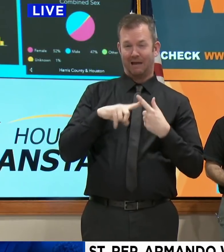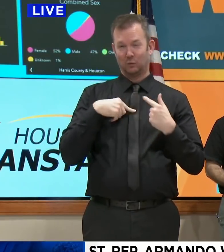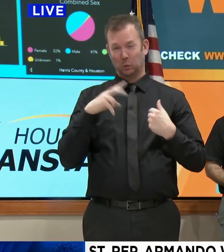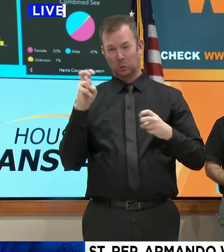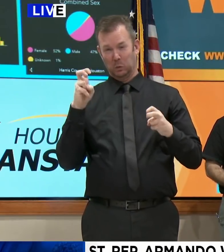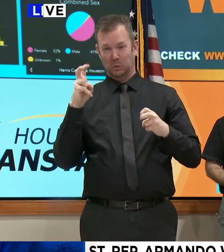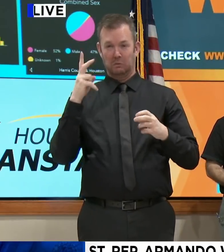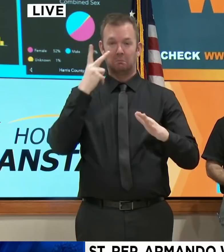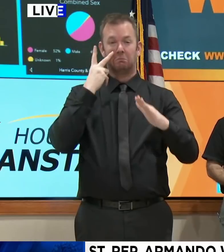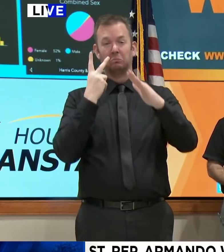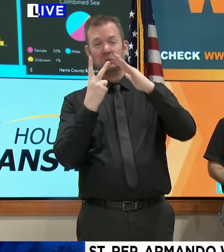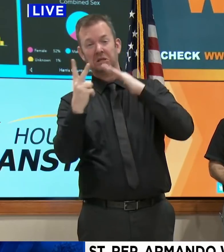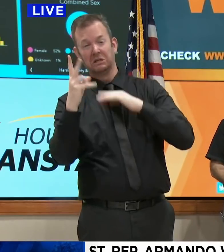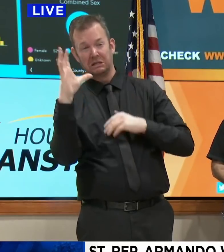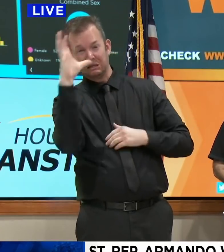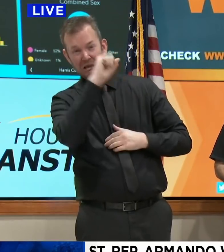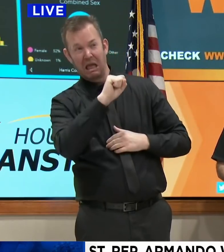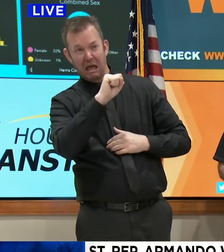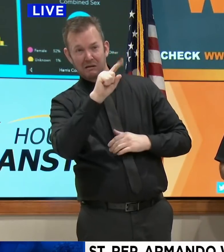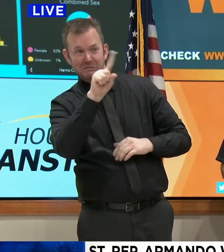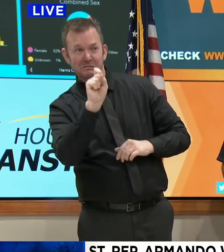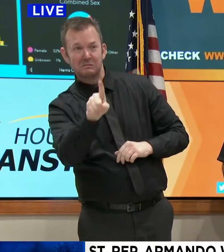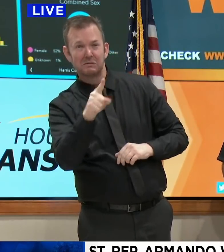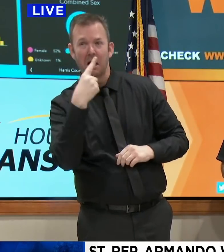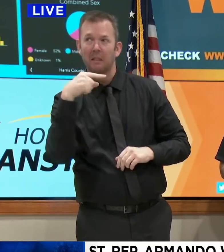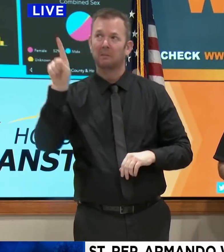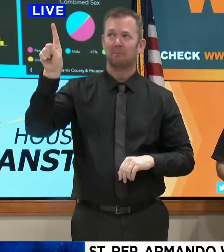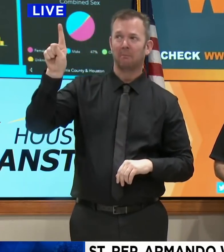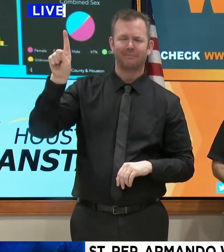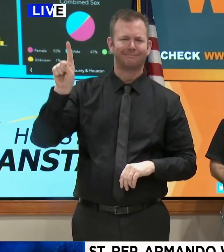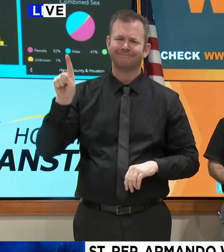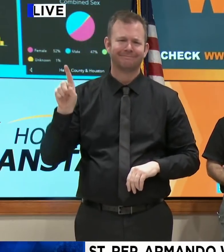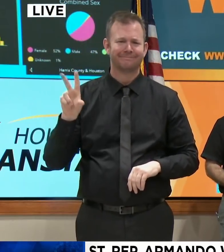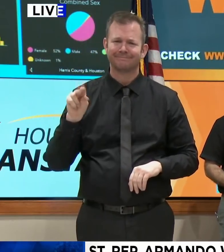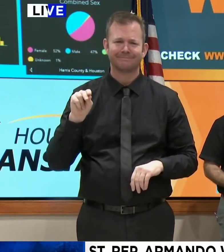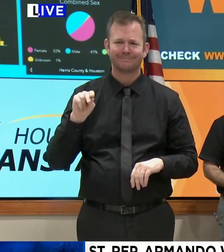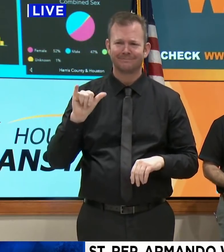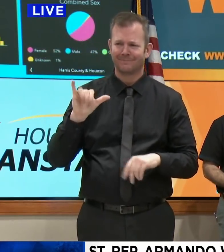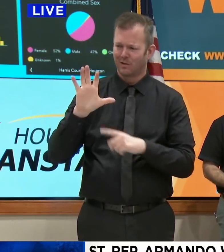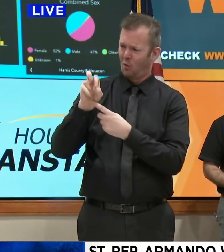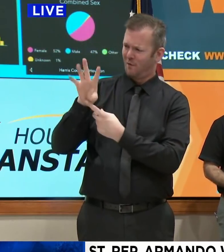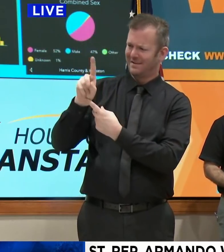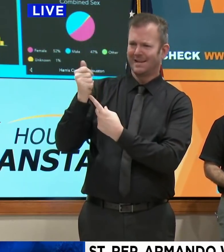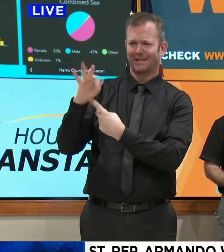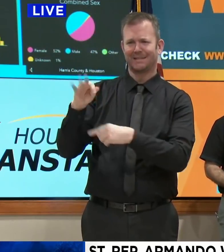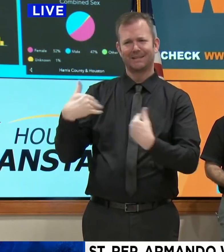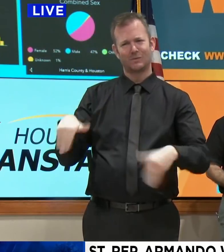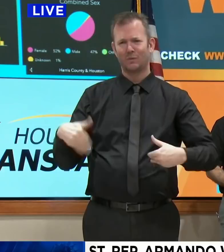to normalcy and the reason for that is if we make the decision that is if we make the decision based on our best guess